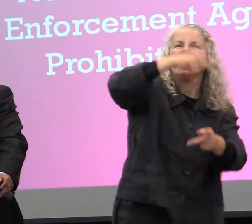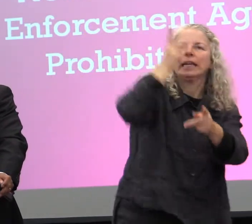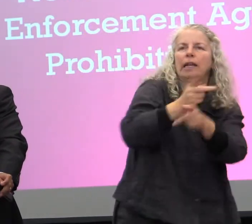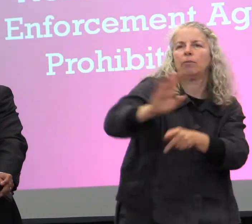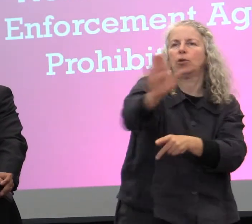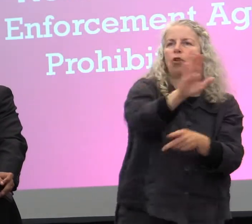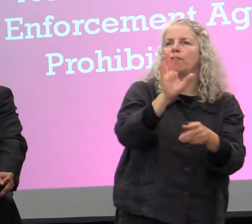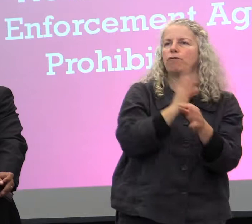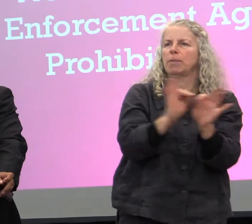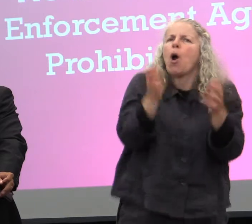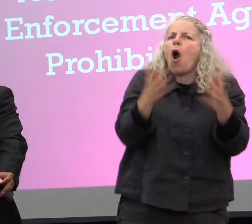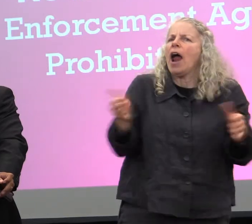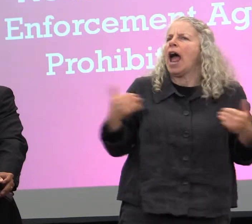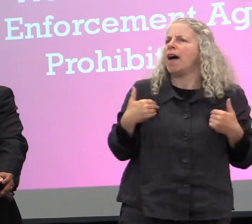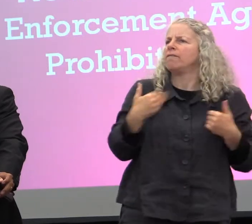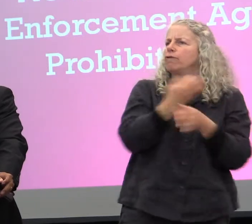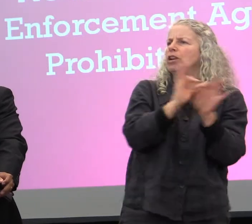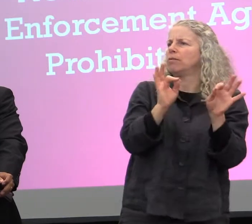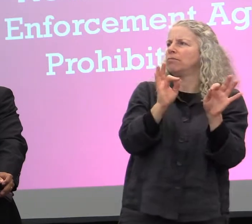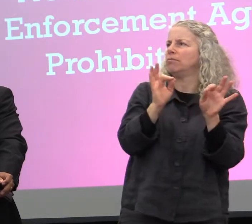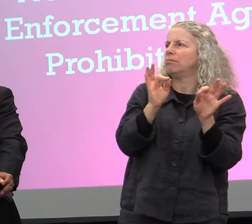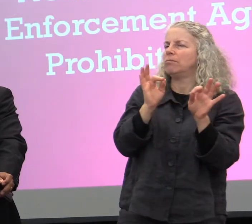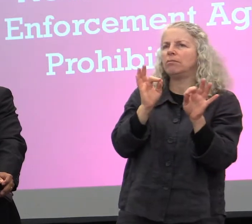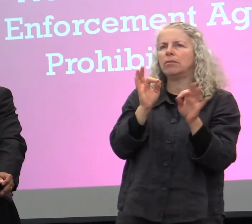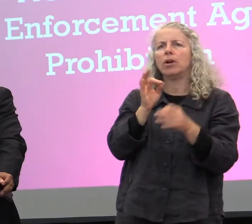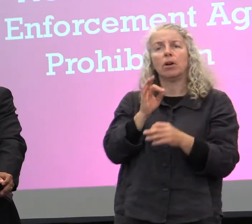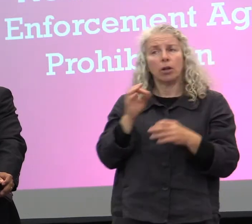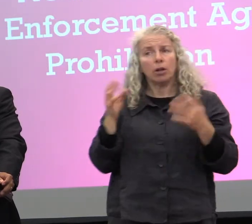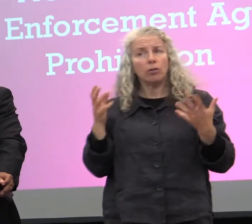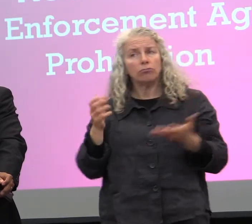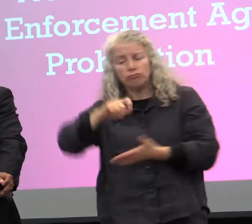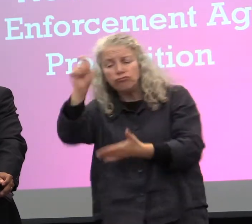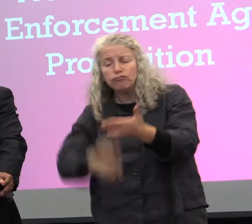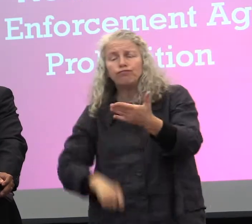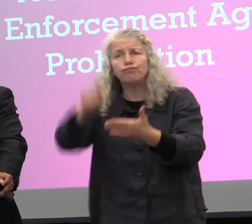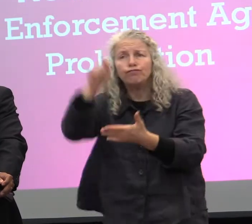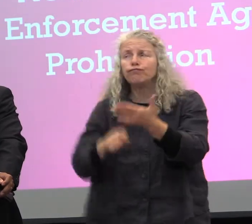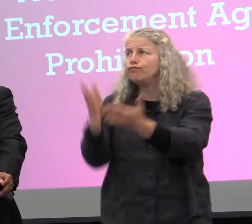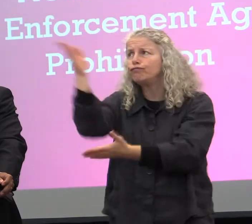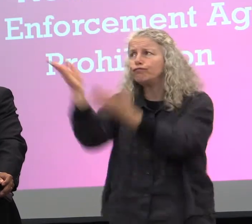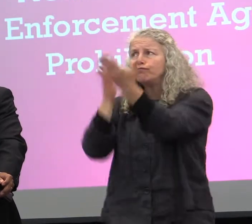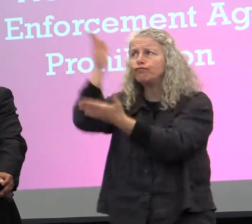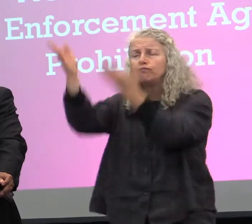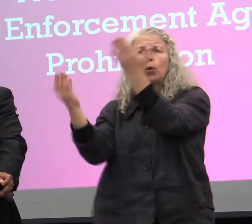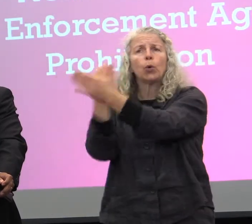In an effort to make us safer, we write, we pass law after law after law.